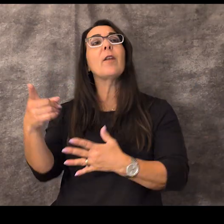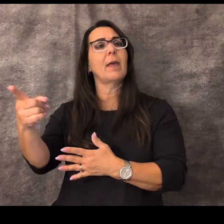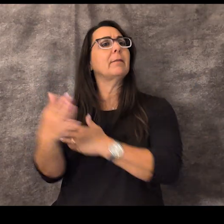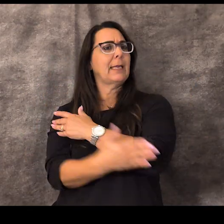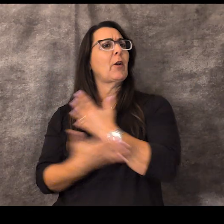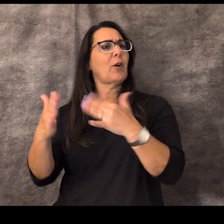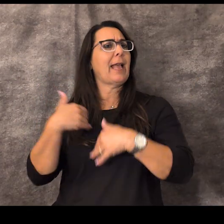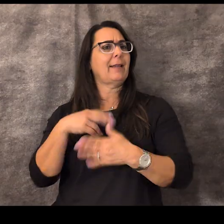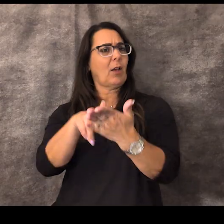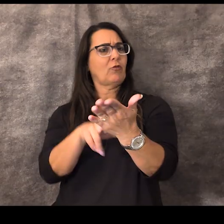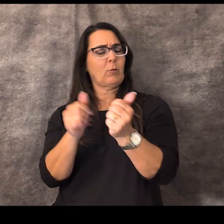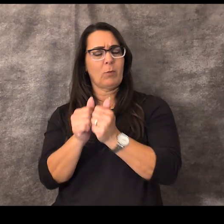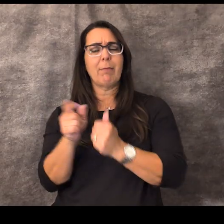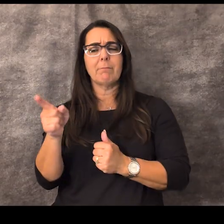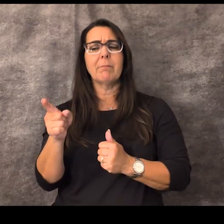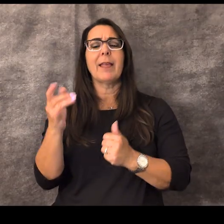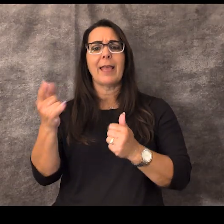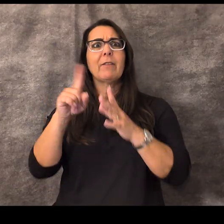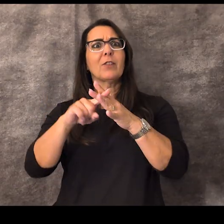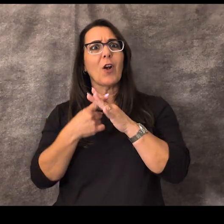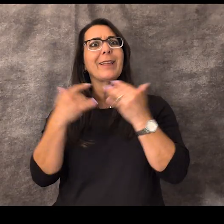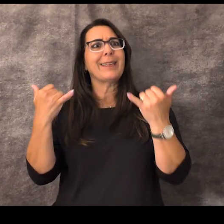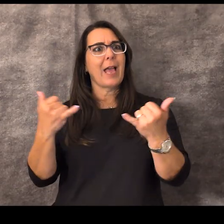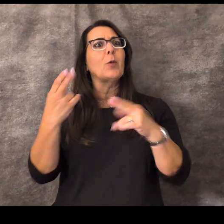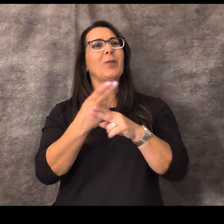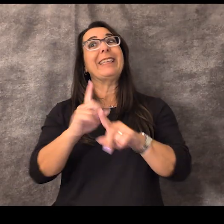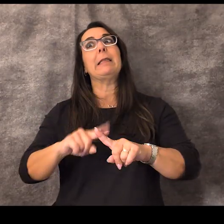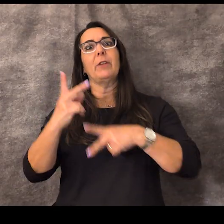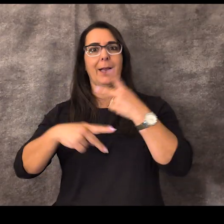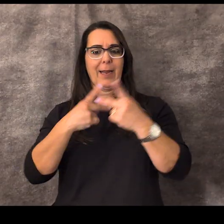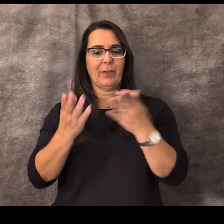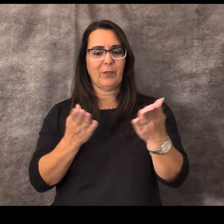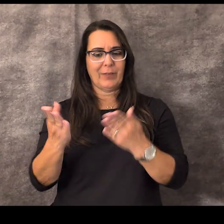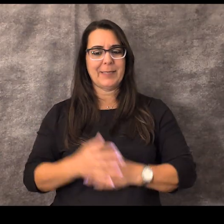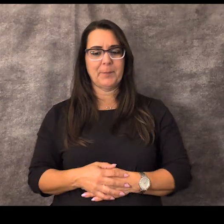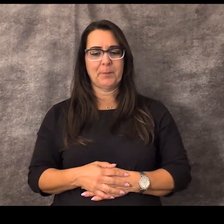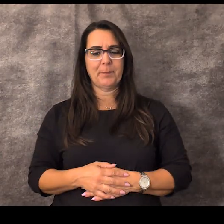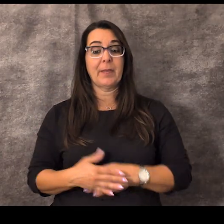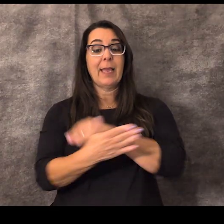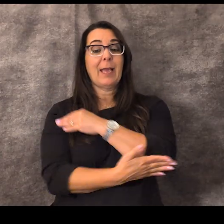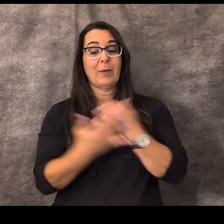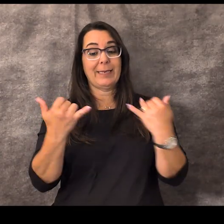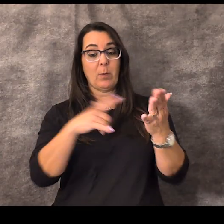to roll out a different kind of service. (Oscar Lopez) But the county will, is required to host two meetings